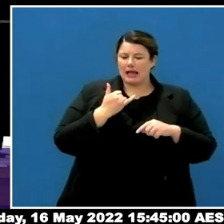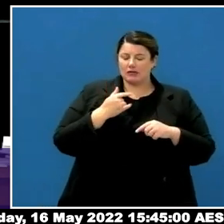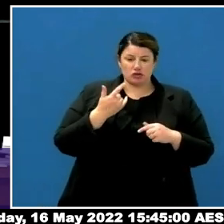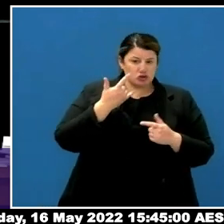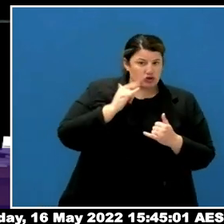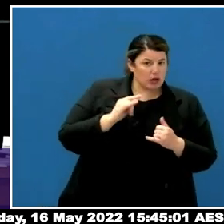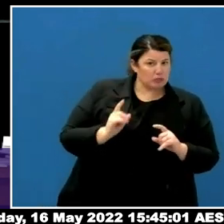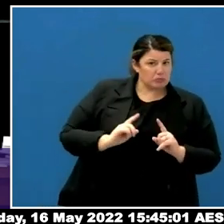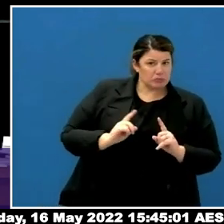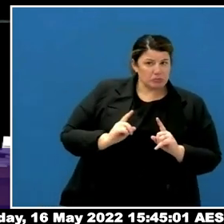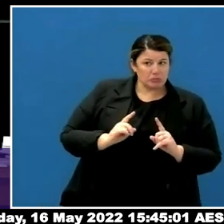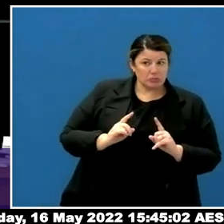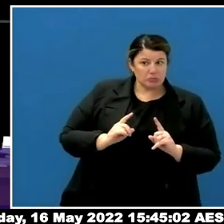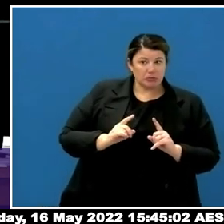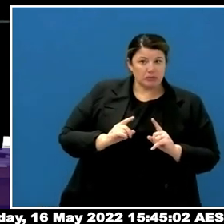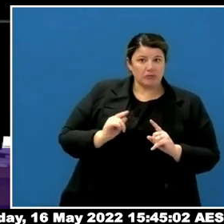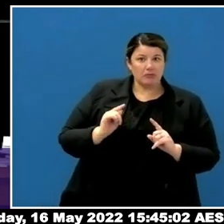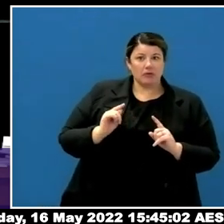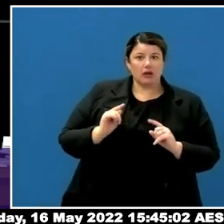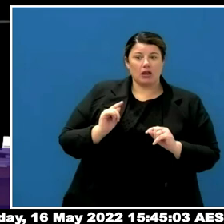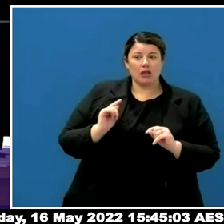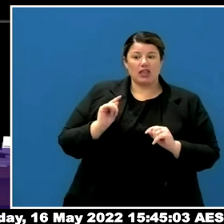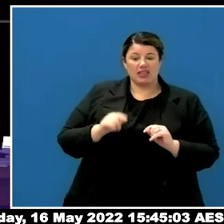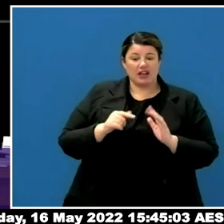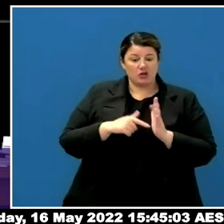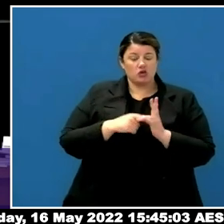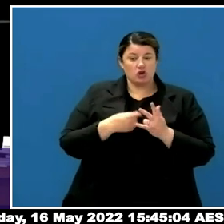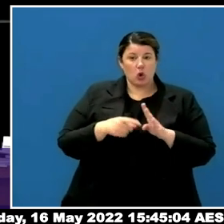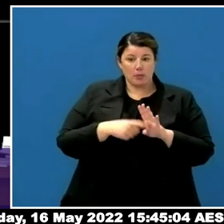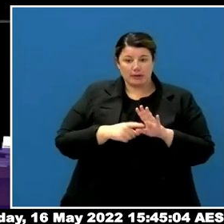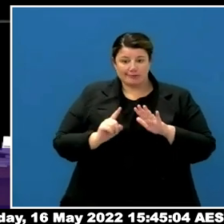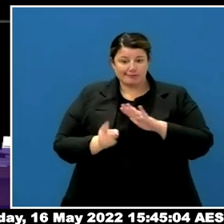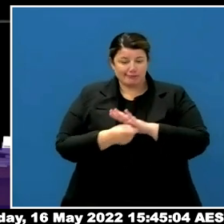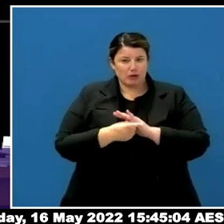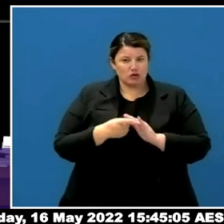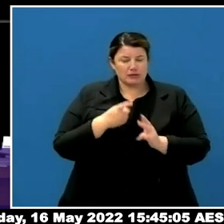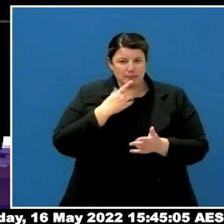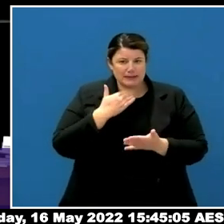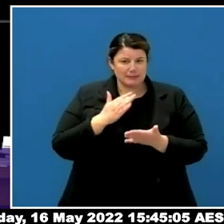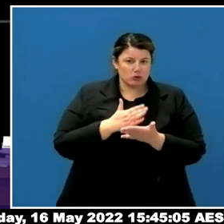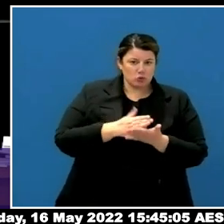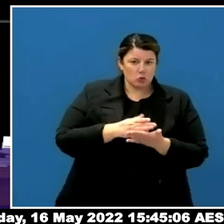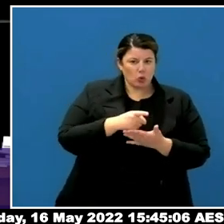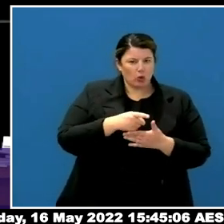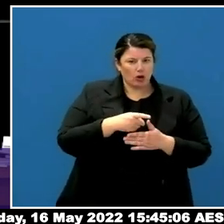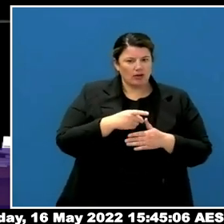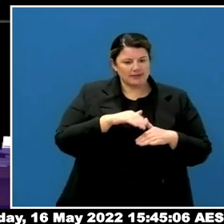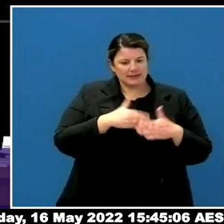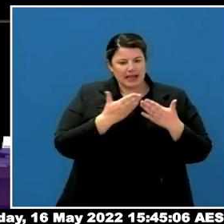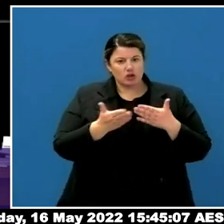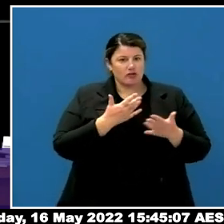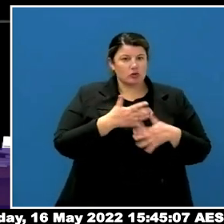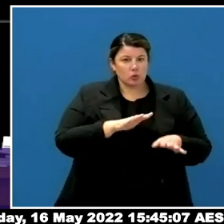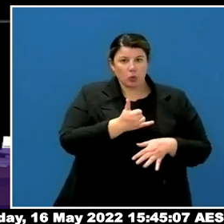me know that Toby had gone missing, and that he had been found in the middle of the main